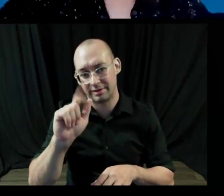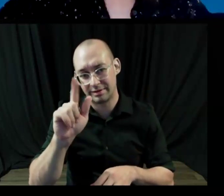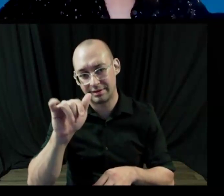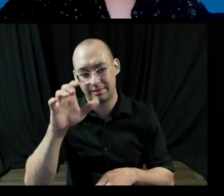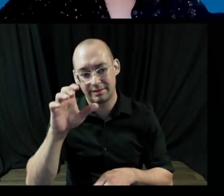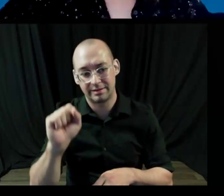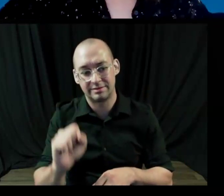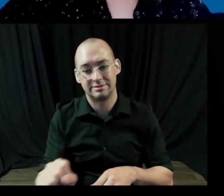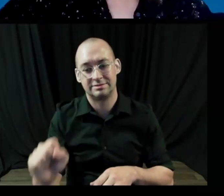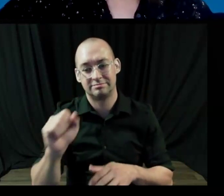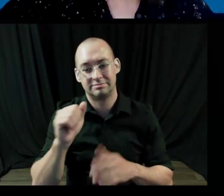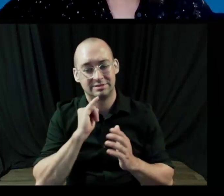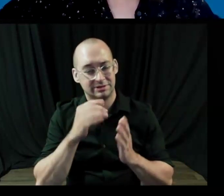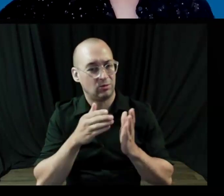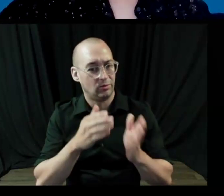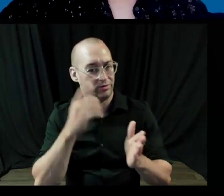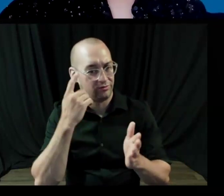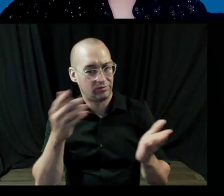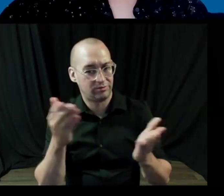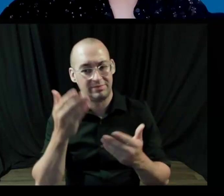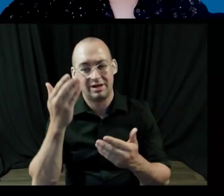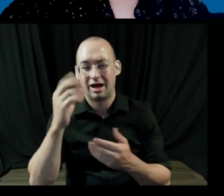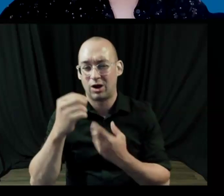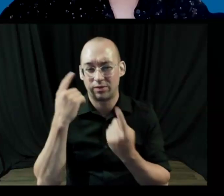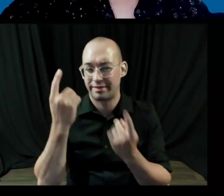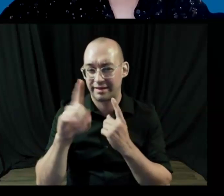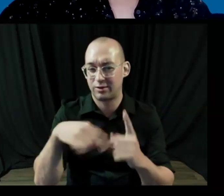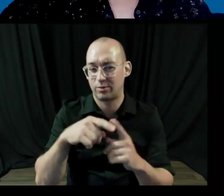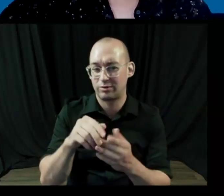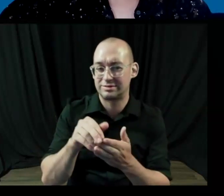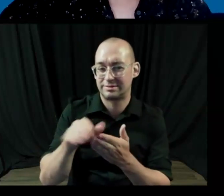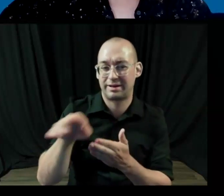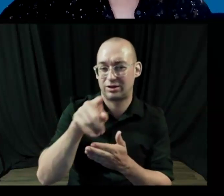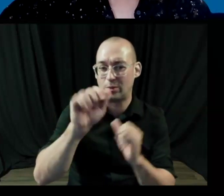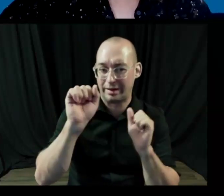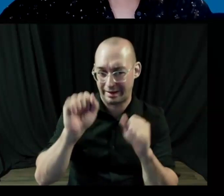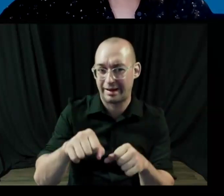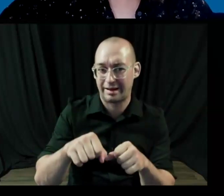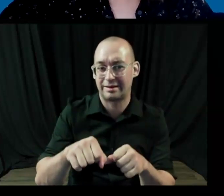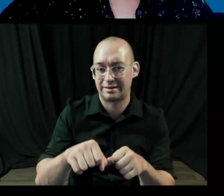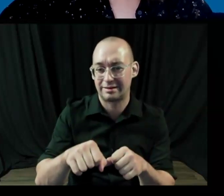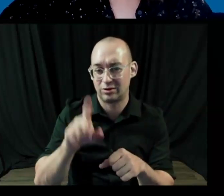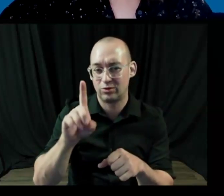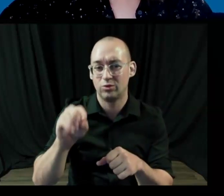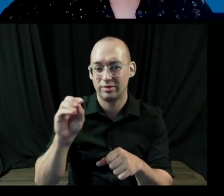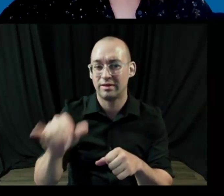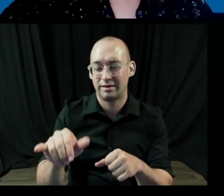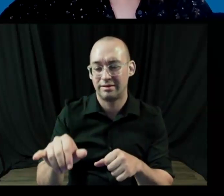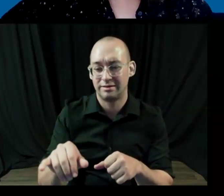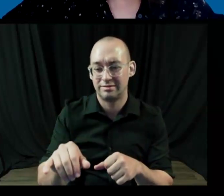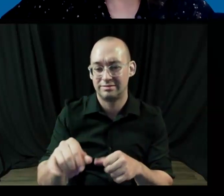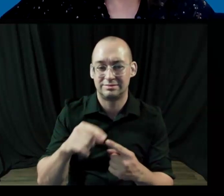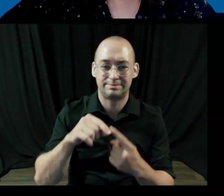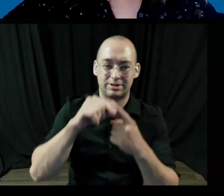Yeah, I don't think when you submit it, that you can bold per se. I think technically,